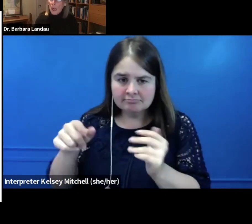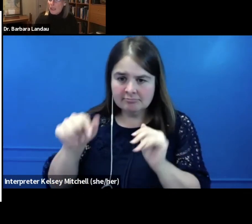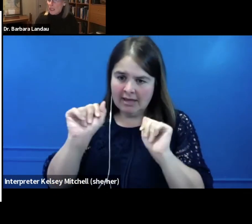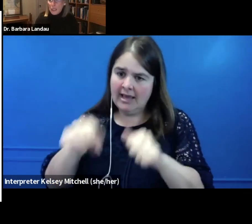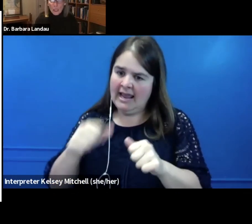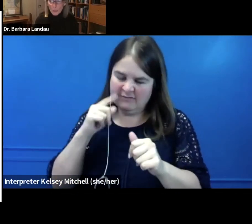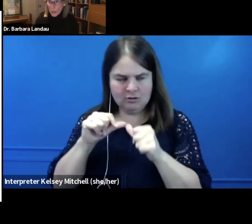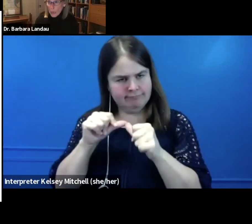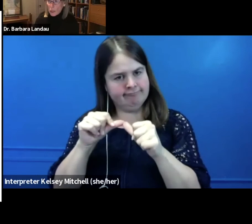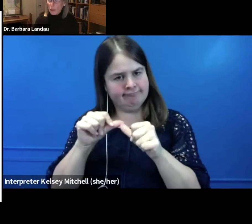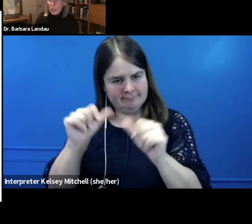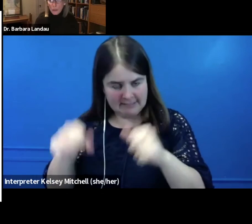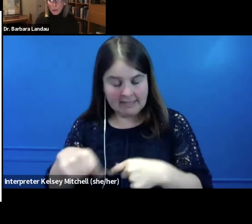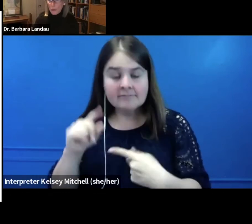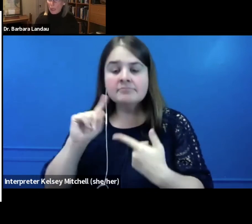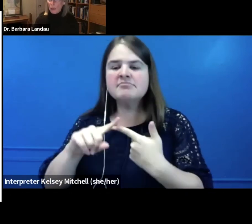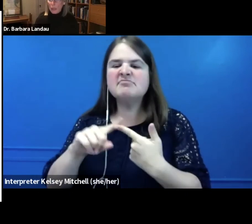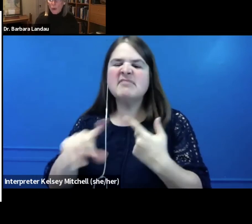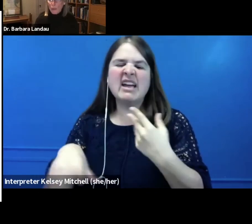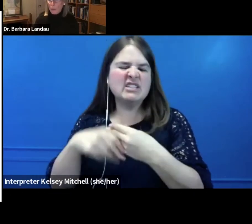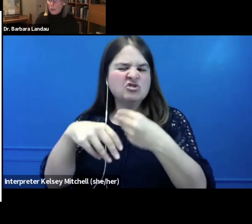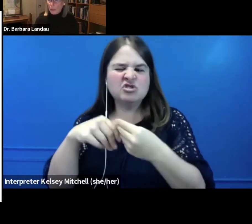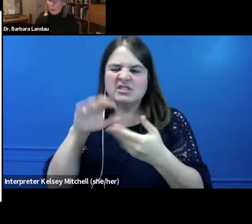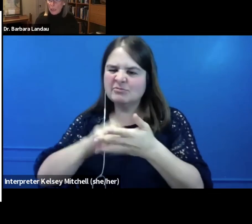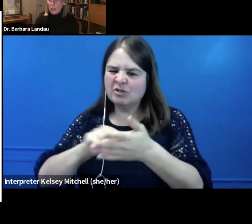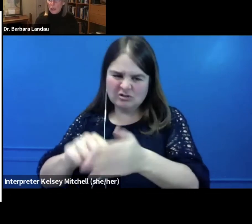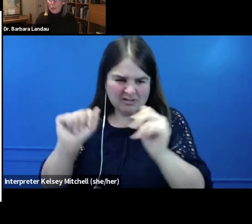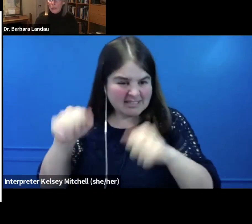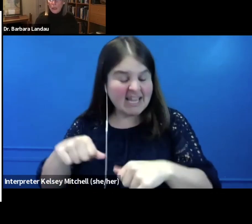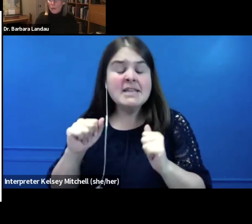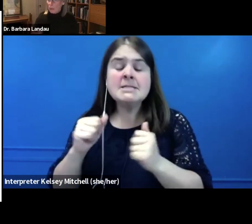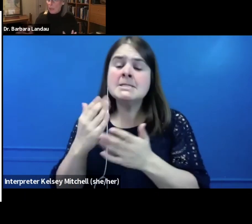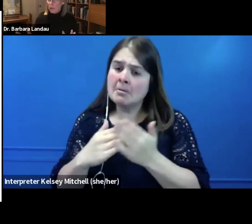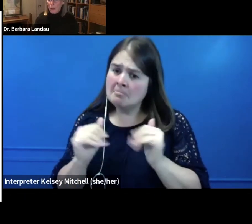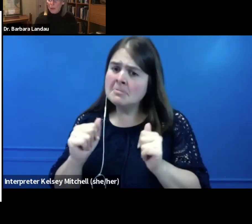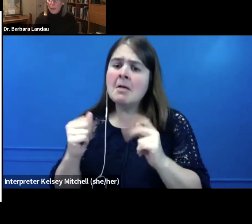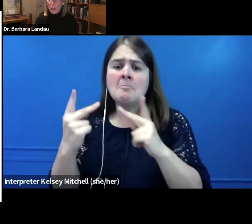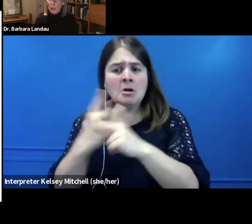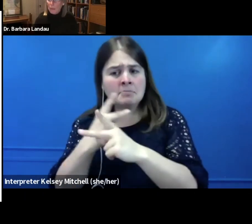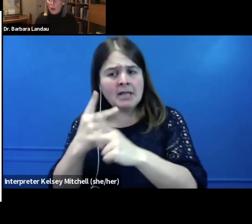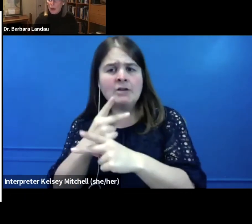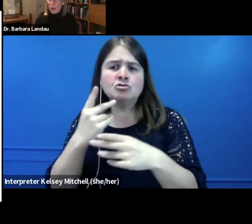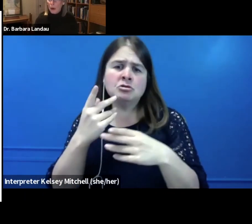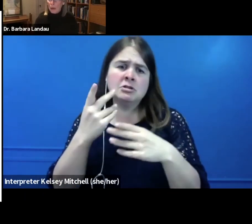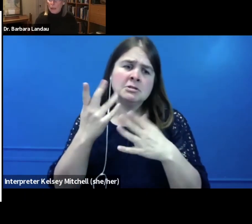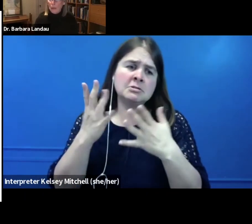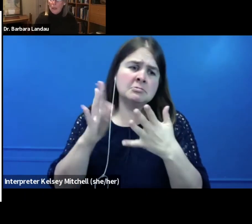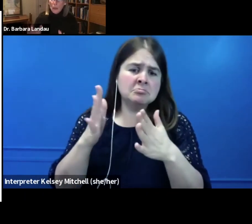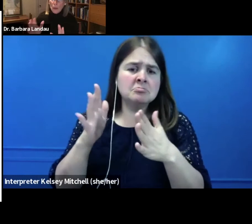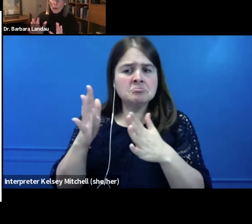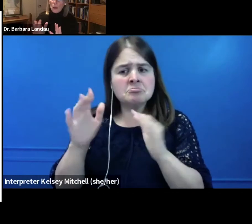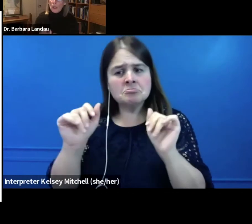addition and subtraction they can do that they can go up to multiplication